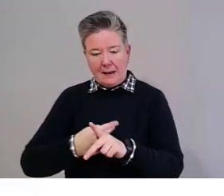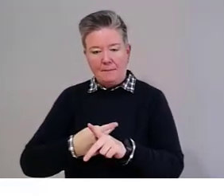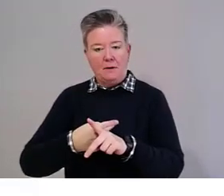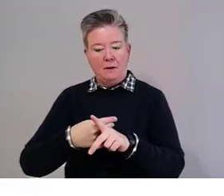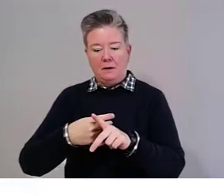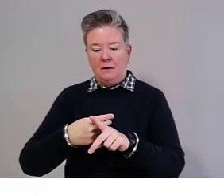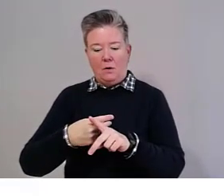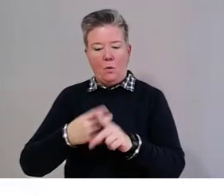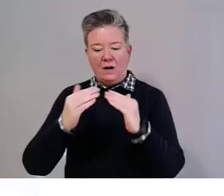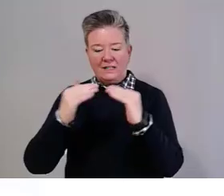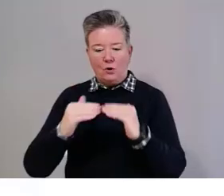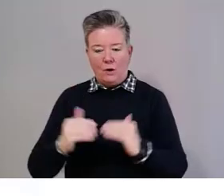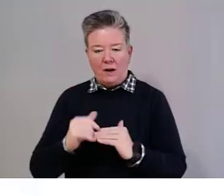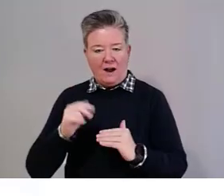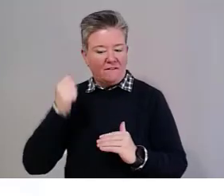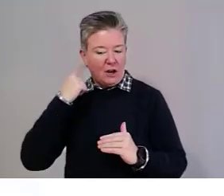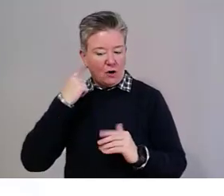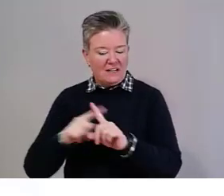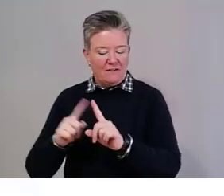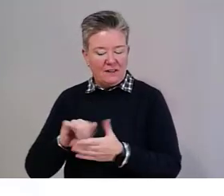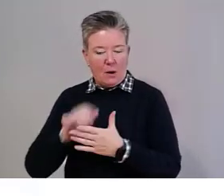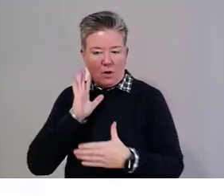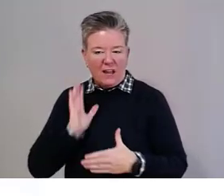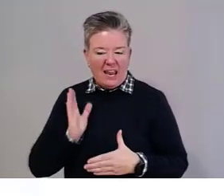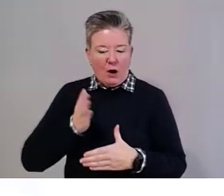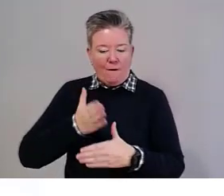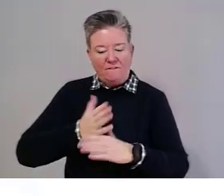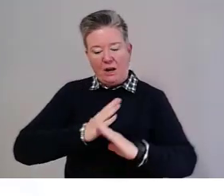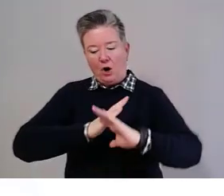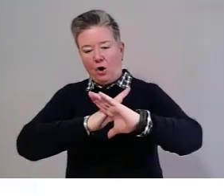of hearing difference that interferes with development